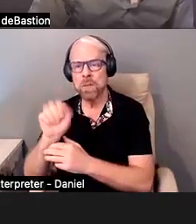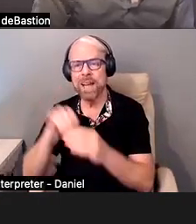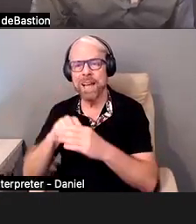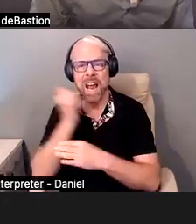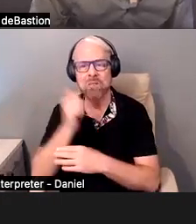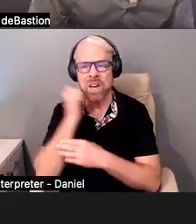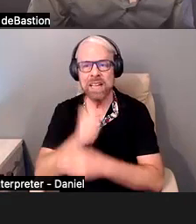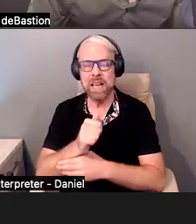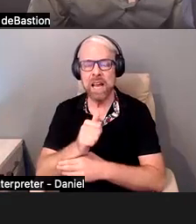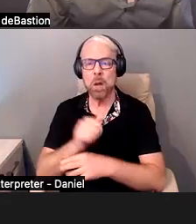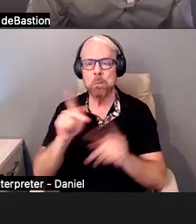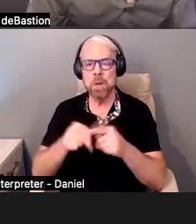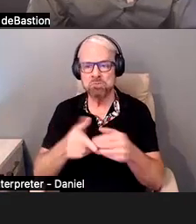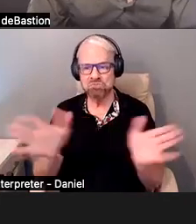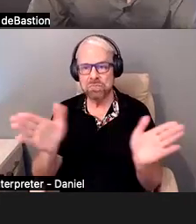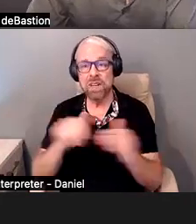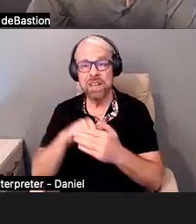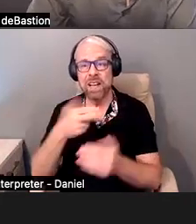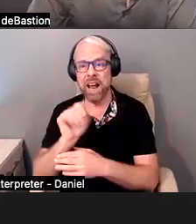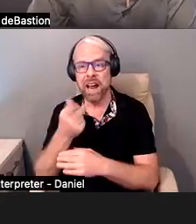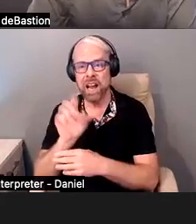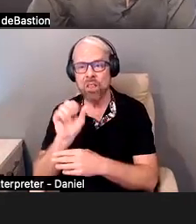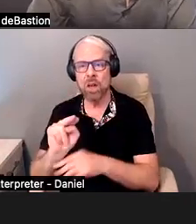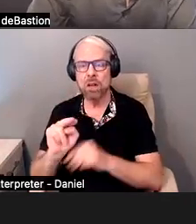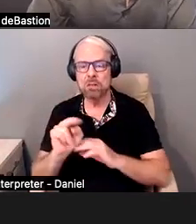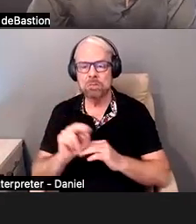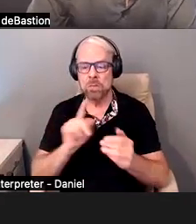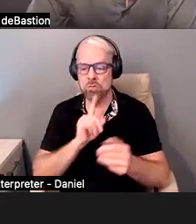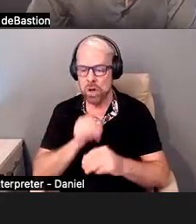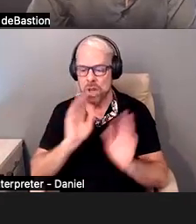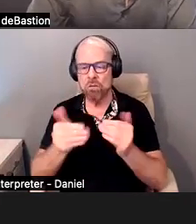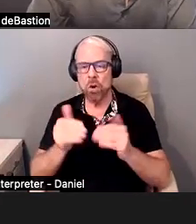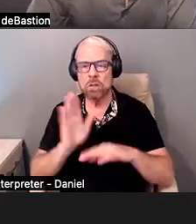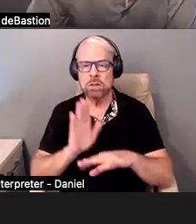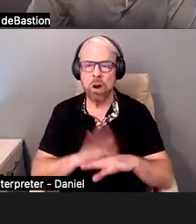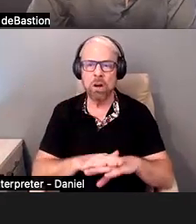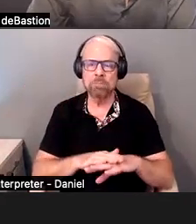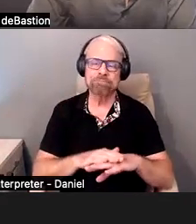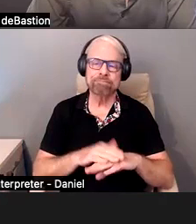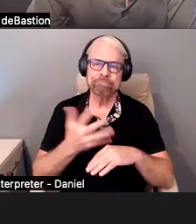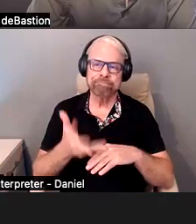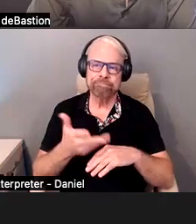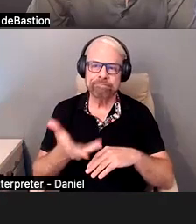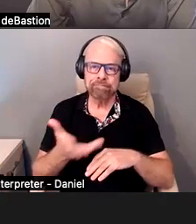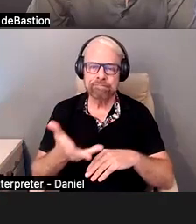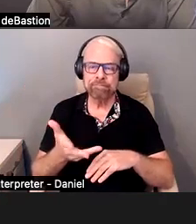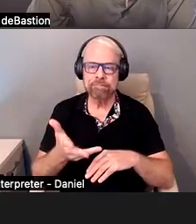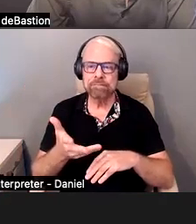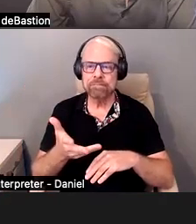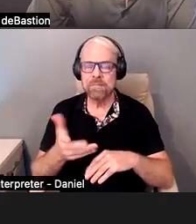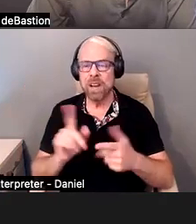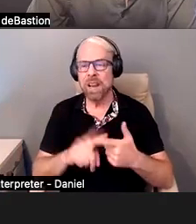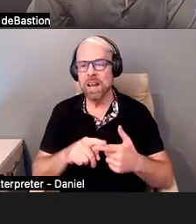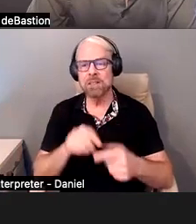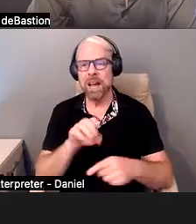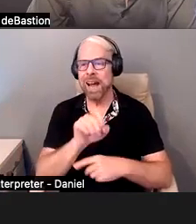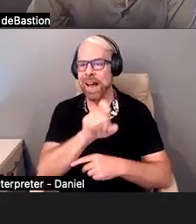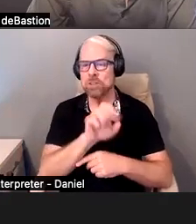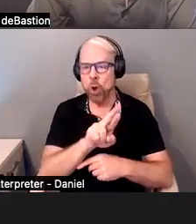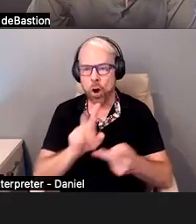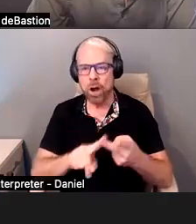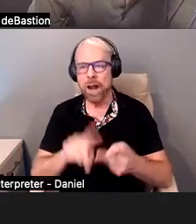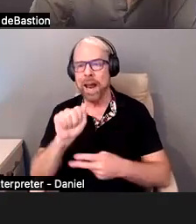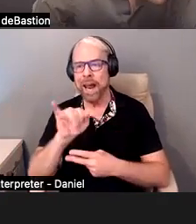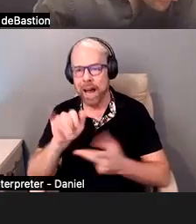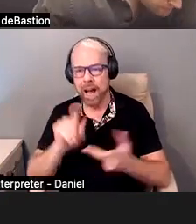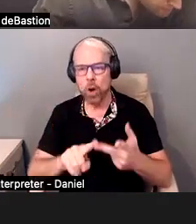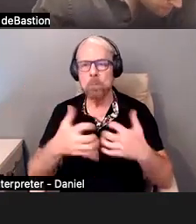we have in Hackathons, that have focused around a medium like XR, AI, machine learning. Whatever.